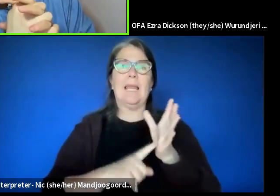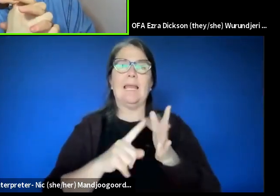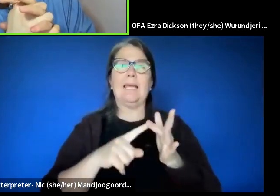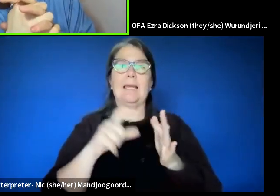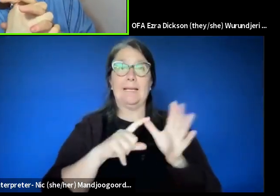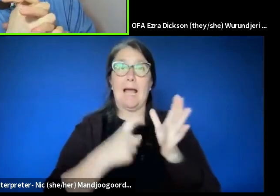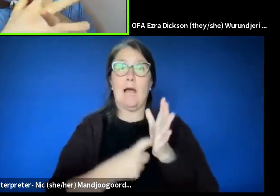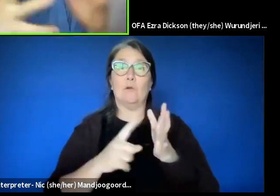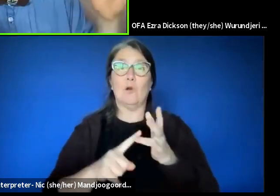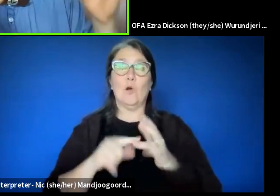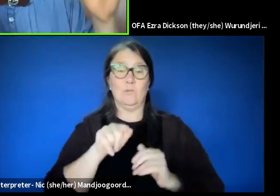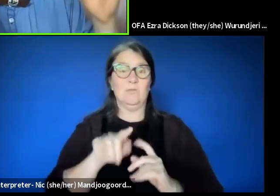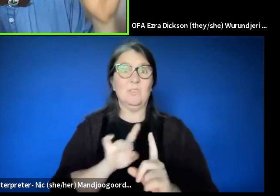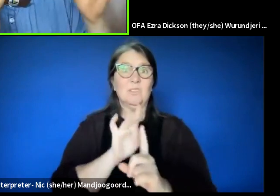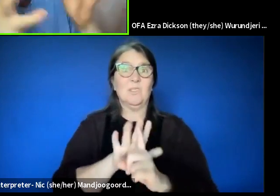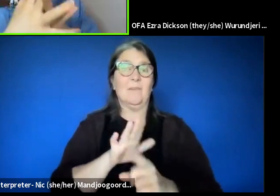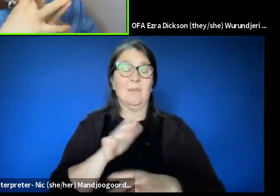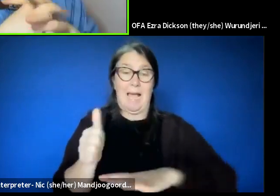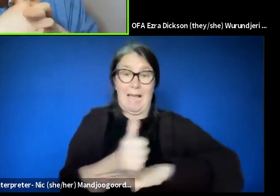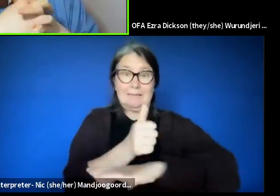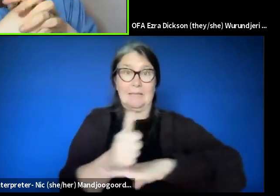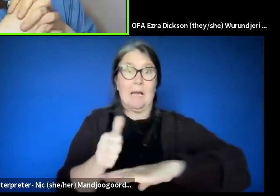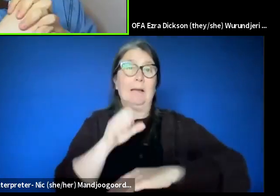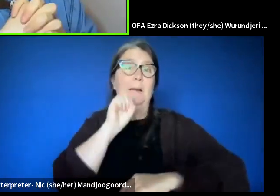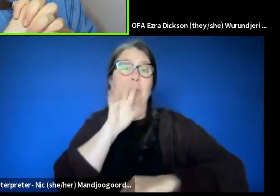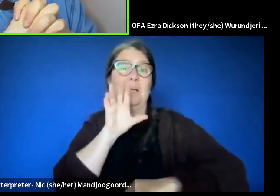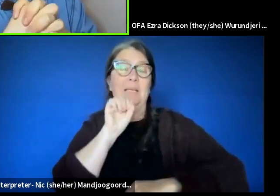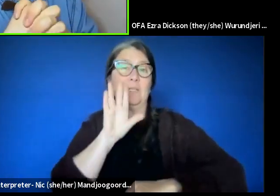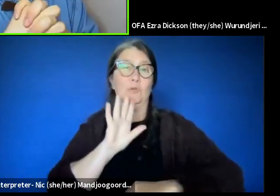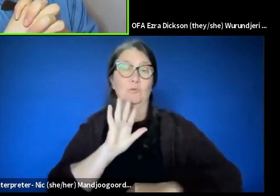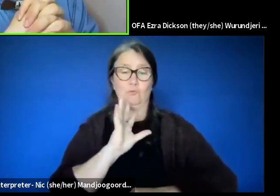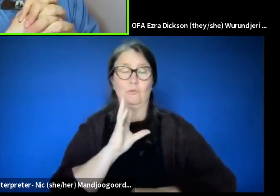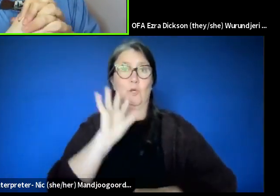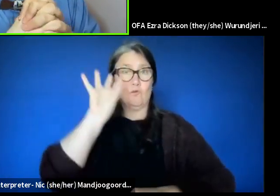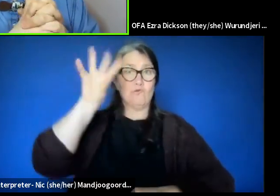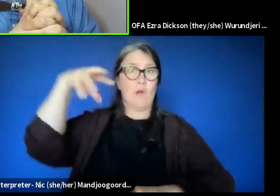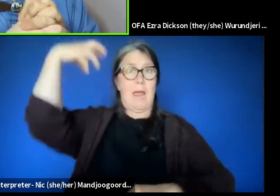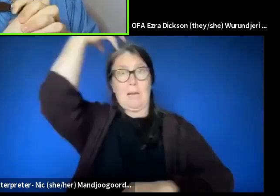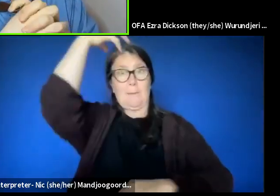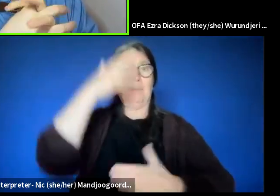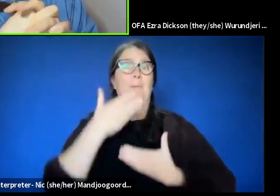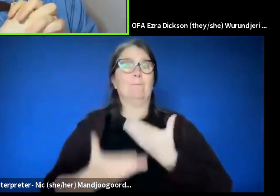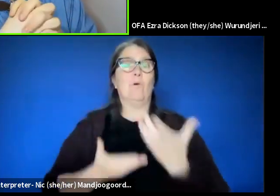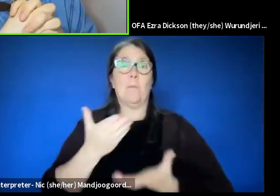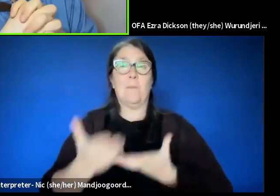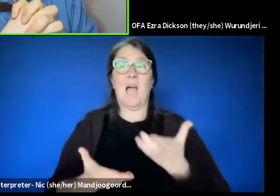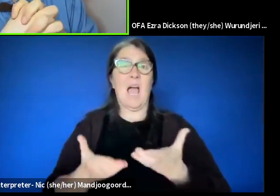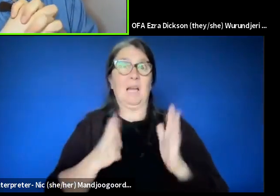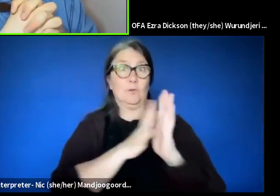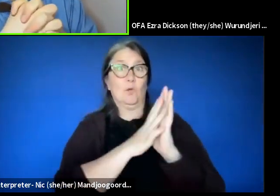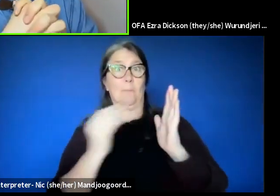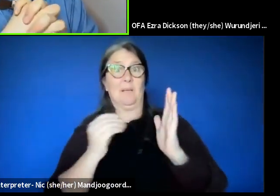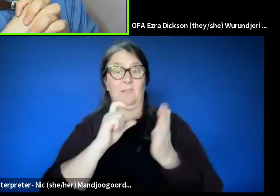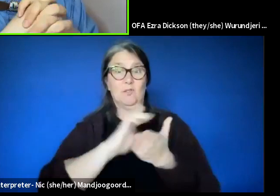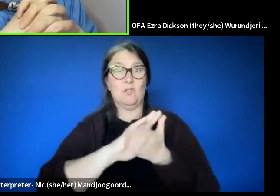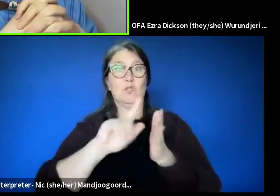Sydney Sydney actor, comedian day Sydney actor, comedian dJ drag performer and share and poll performer and share impersonator amongst other. things r things, they are things, they are